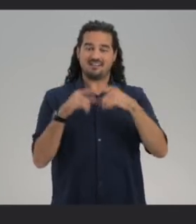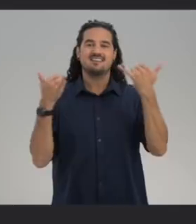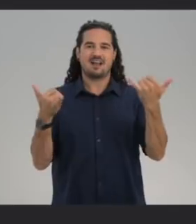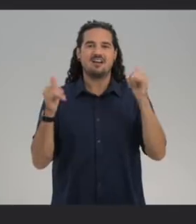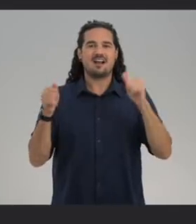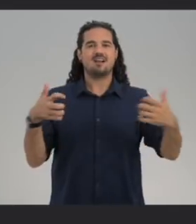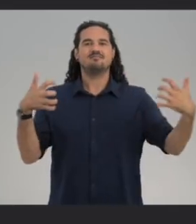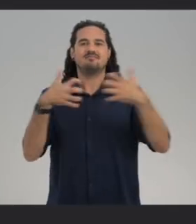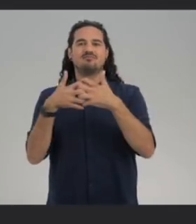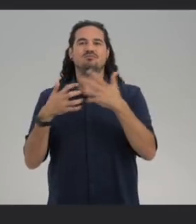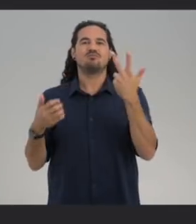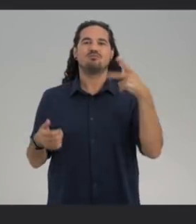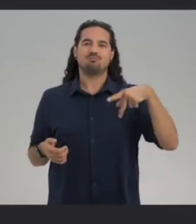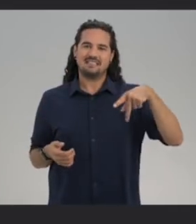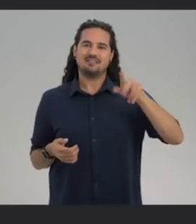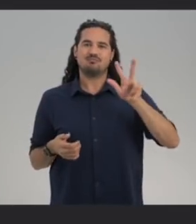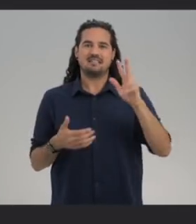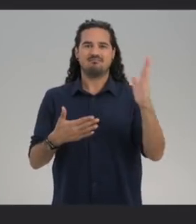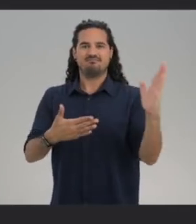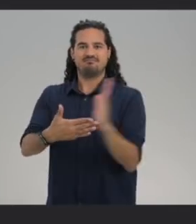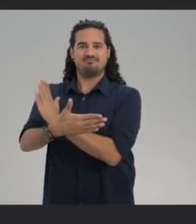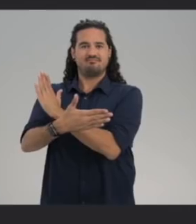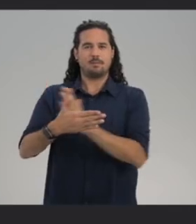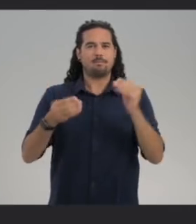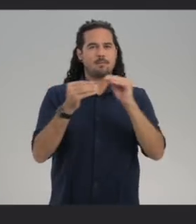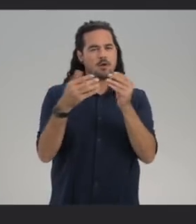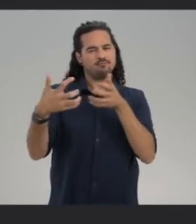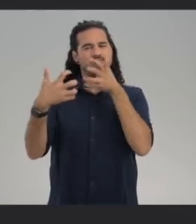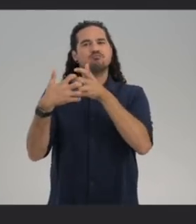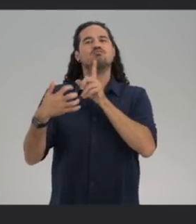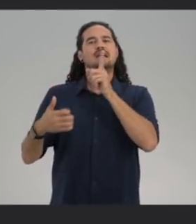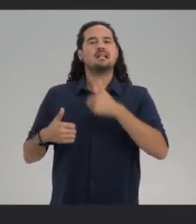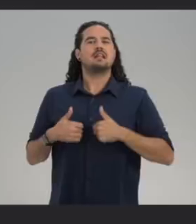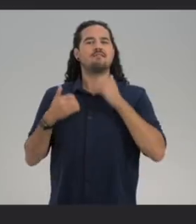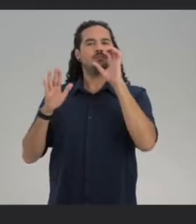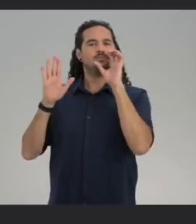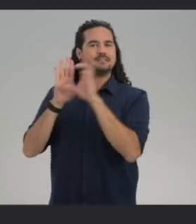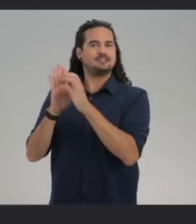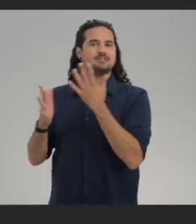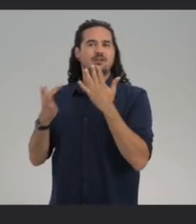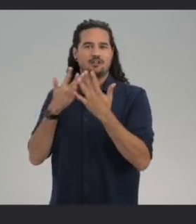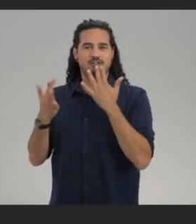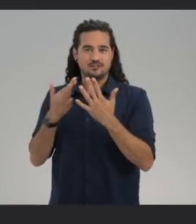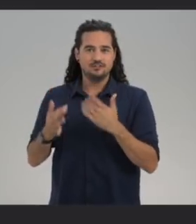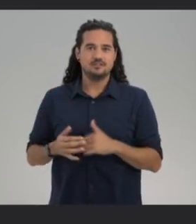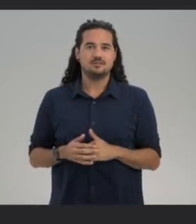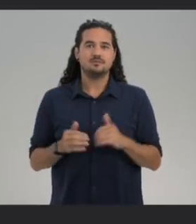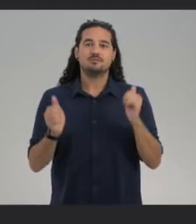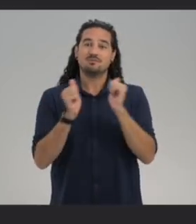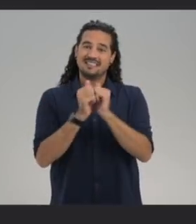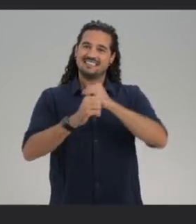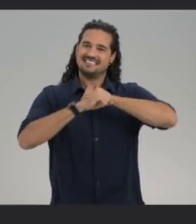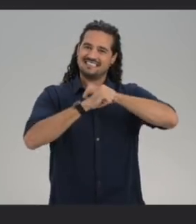for even more vibrant, true-to-life images. And with the Secure Enclave in M1, combined with Big Sur,